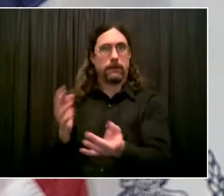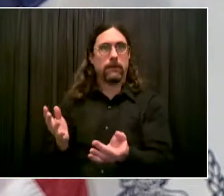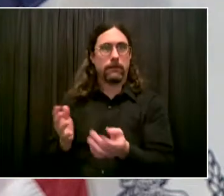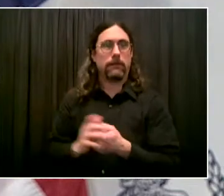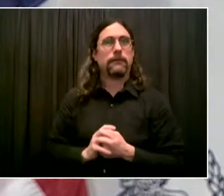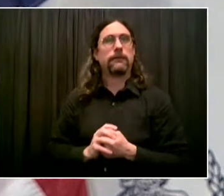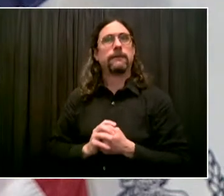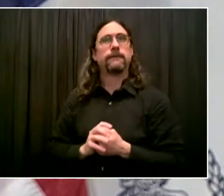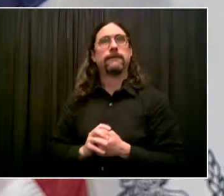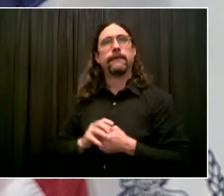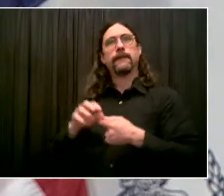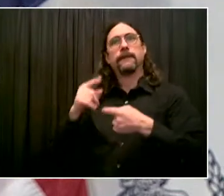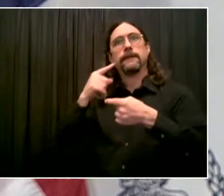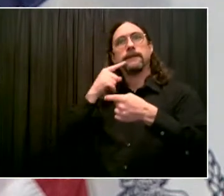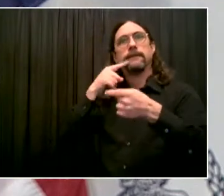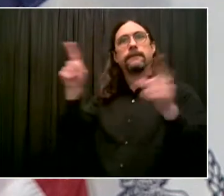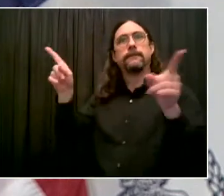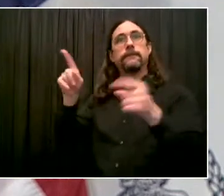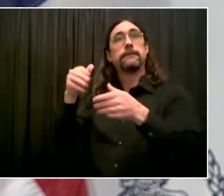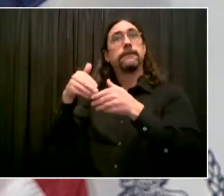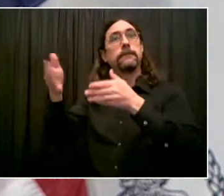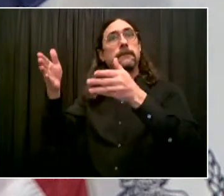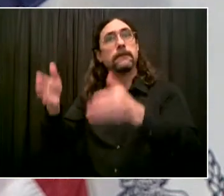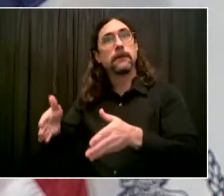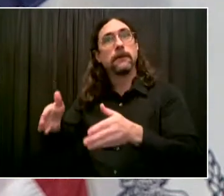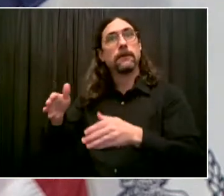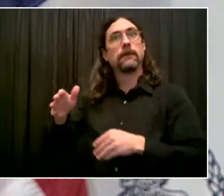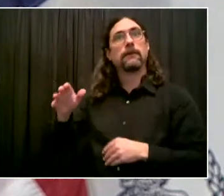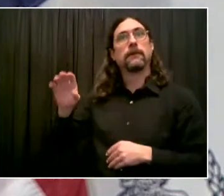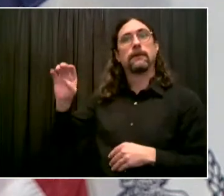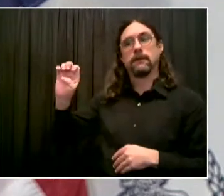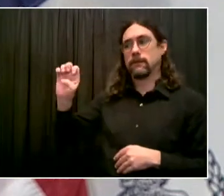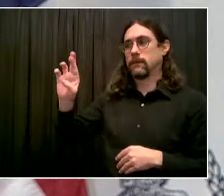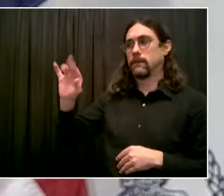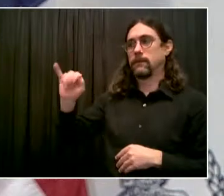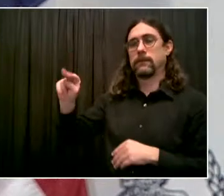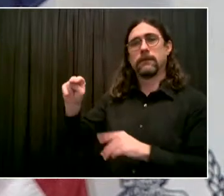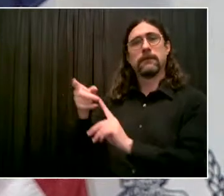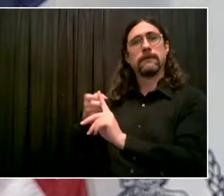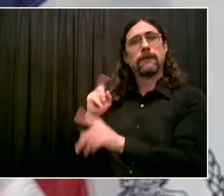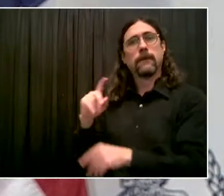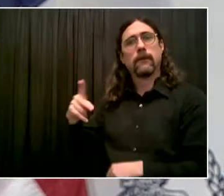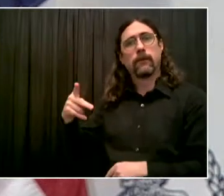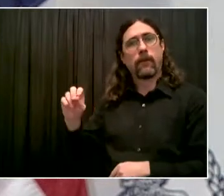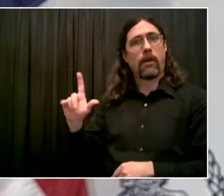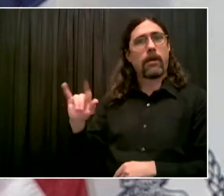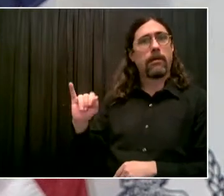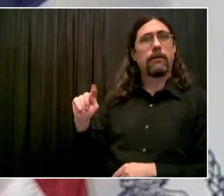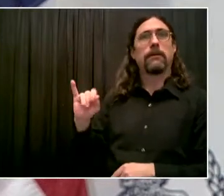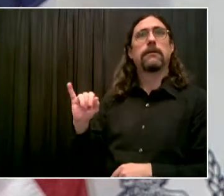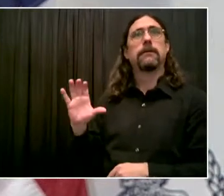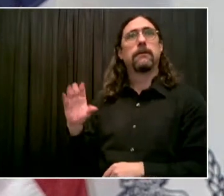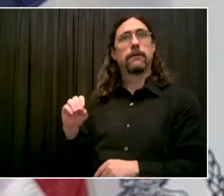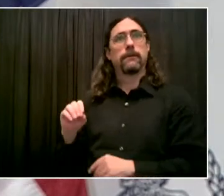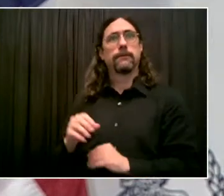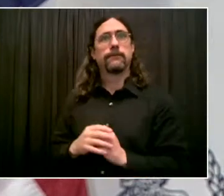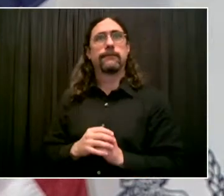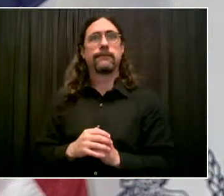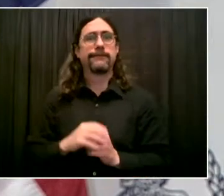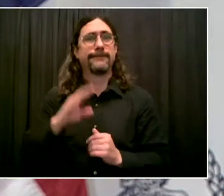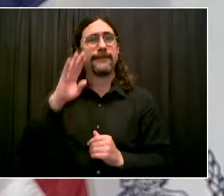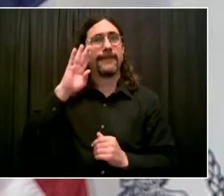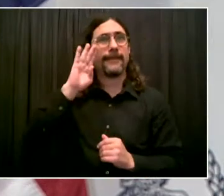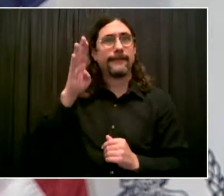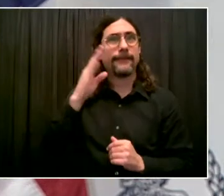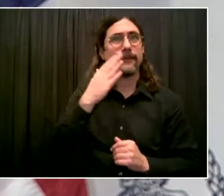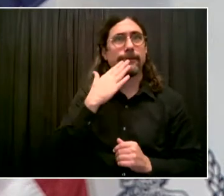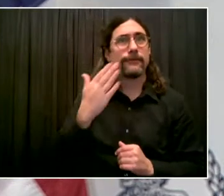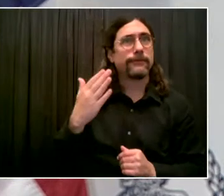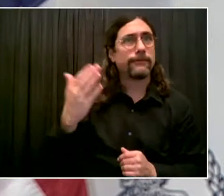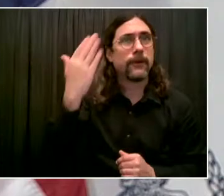THE NEXT IS